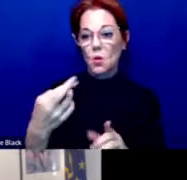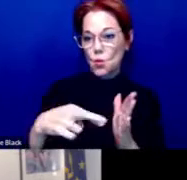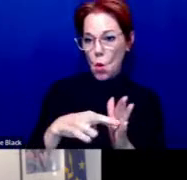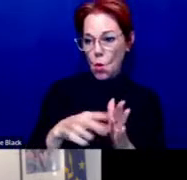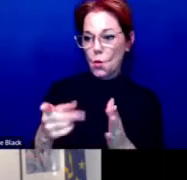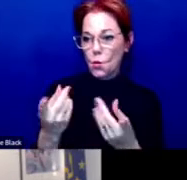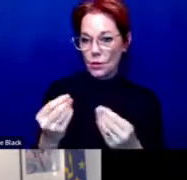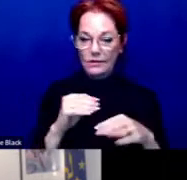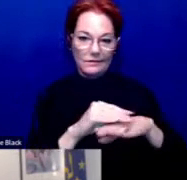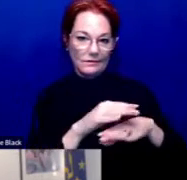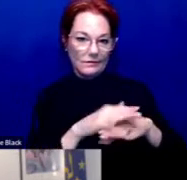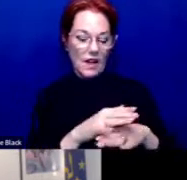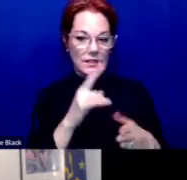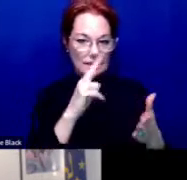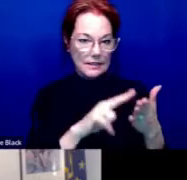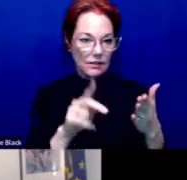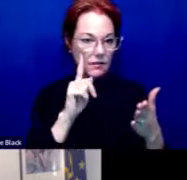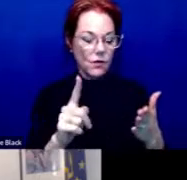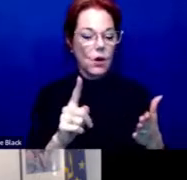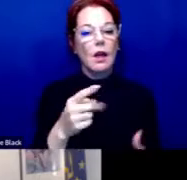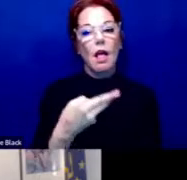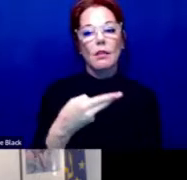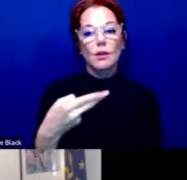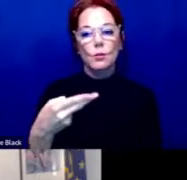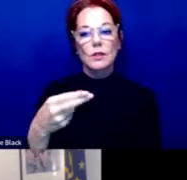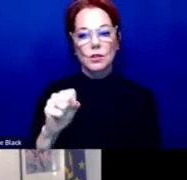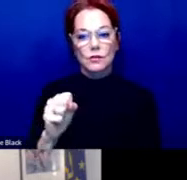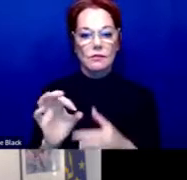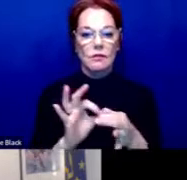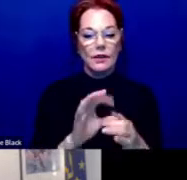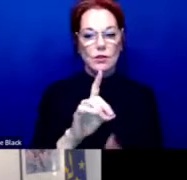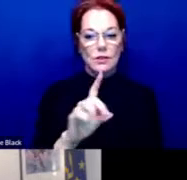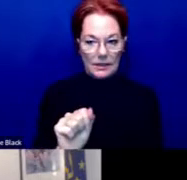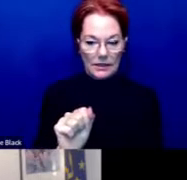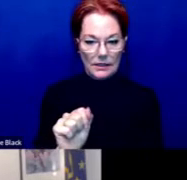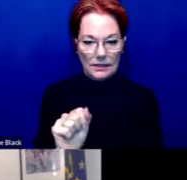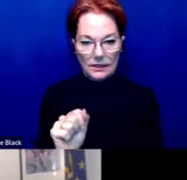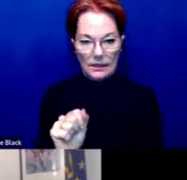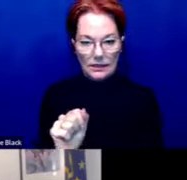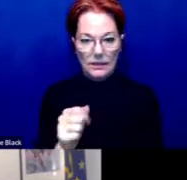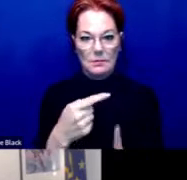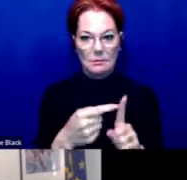of Health and Human Services on issues related to disabilities and individuals who are aged in